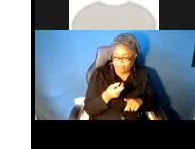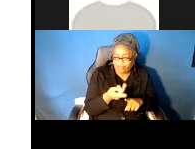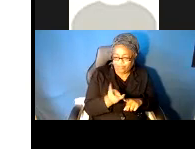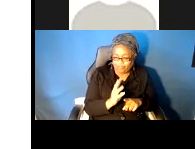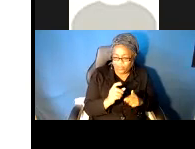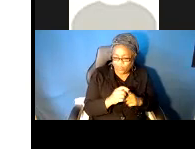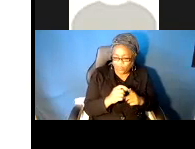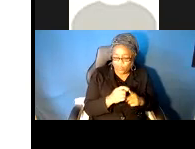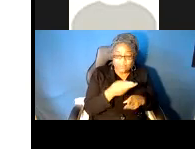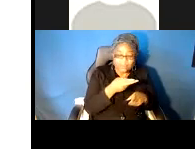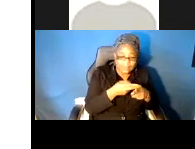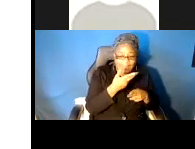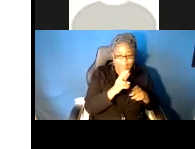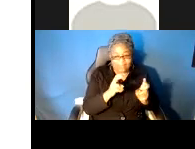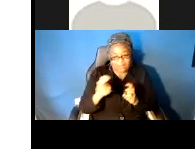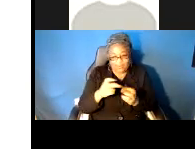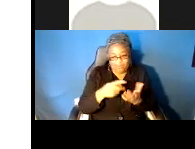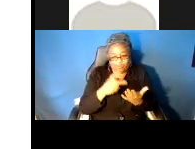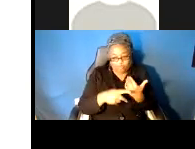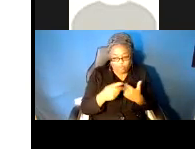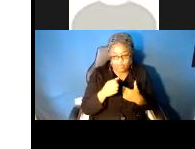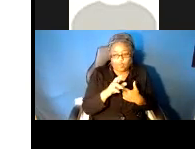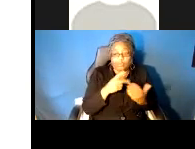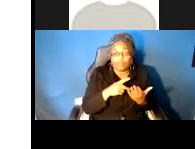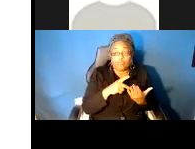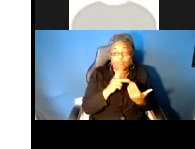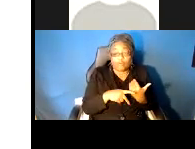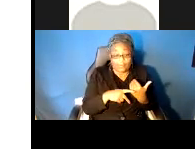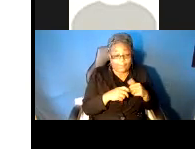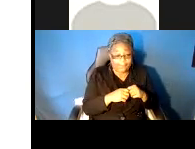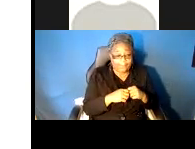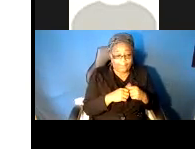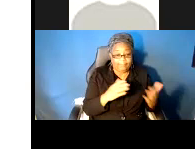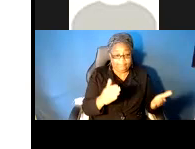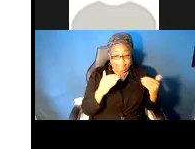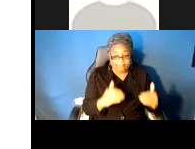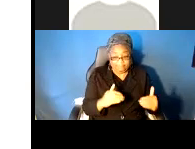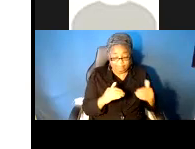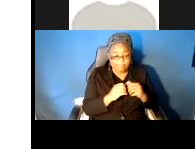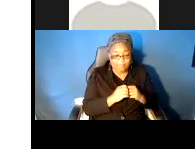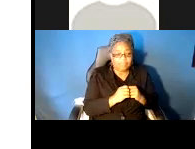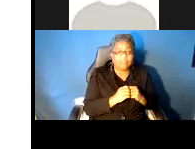or title of your project or program. And then in program or project description,